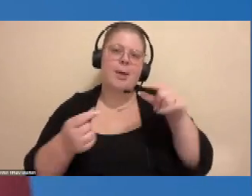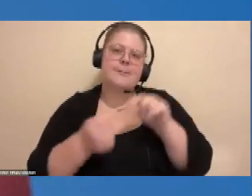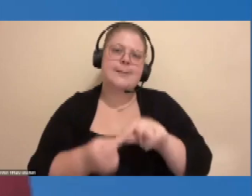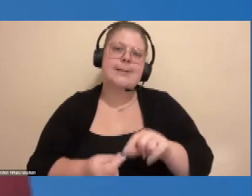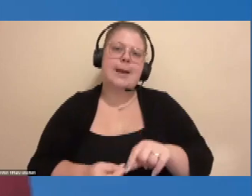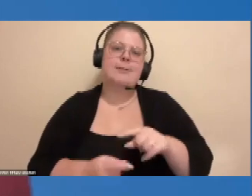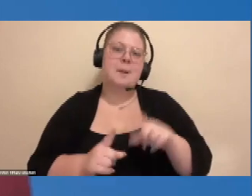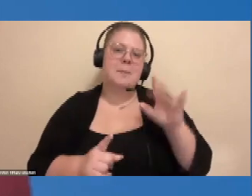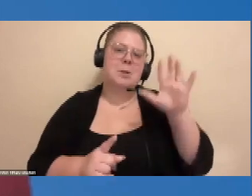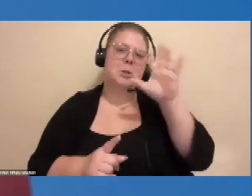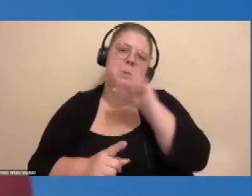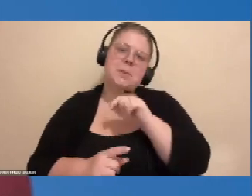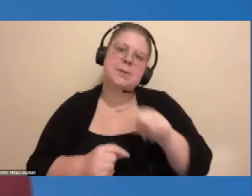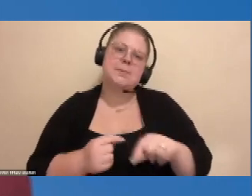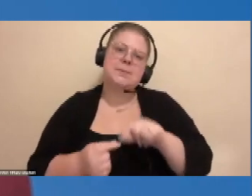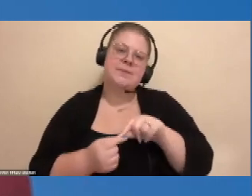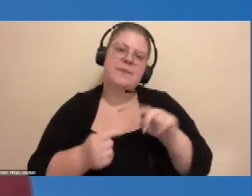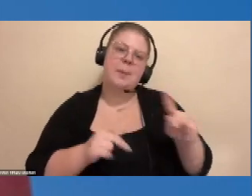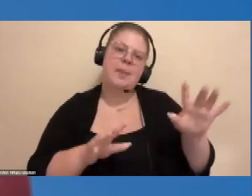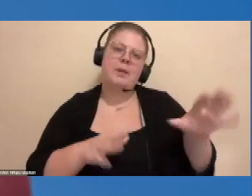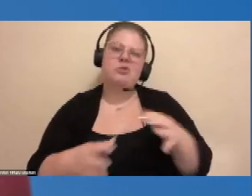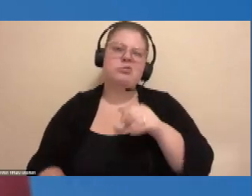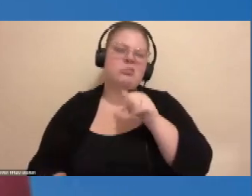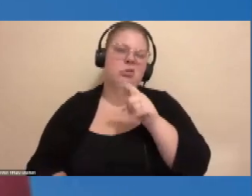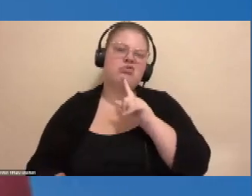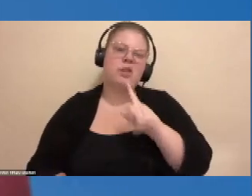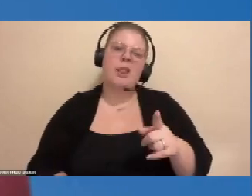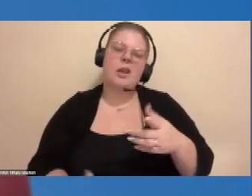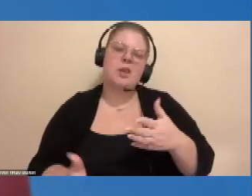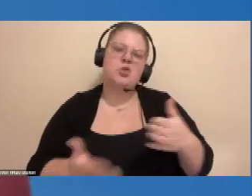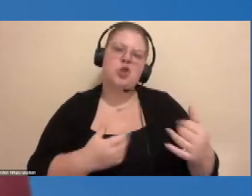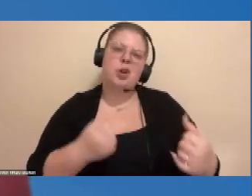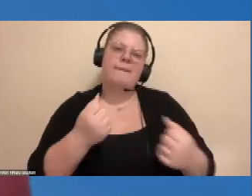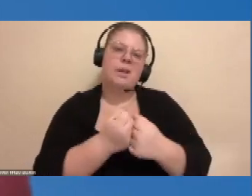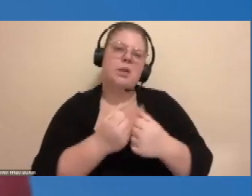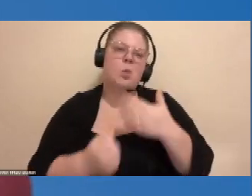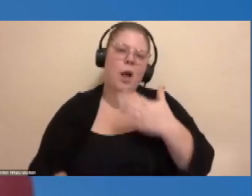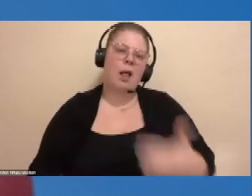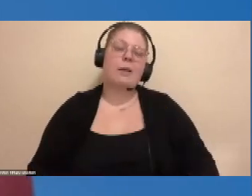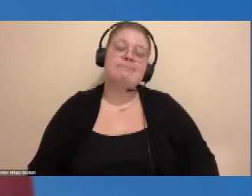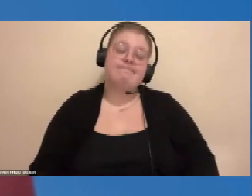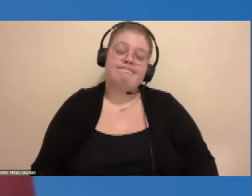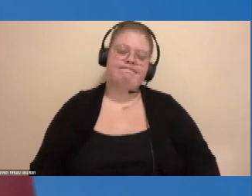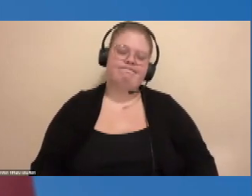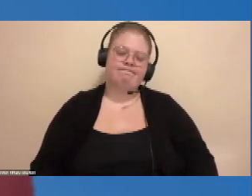not serving as well as it could. Finding out more, helping